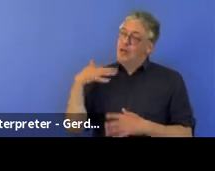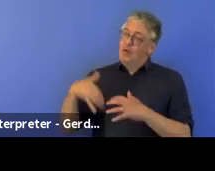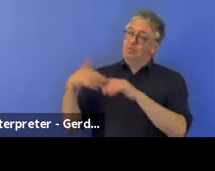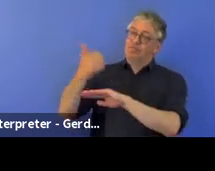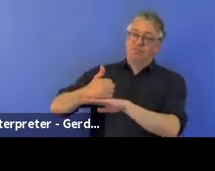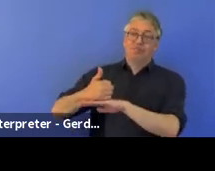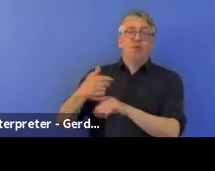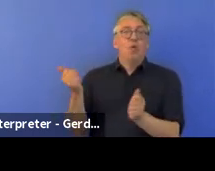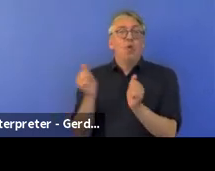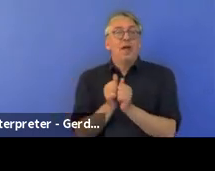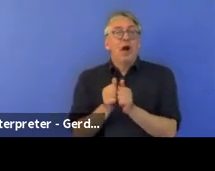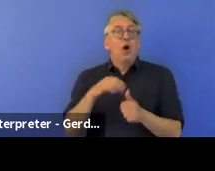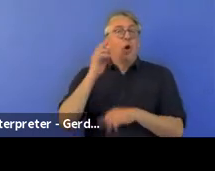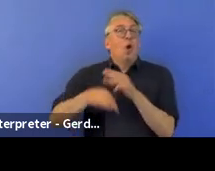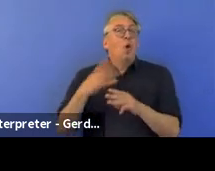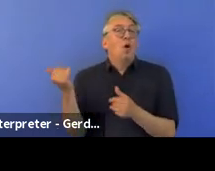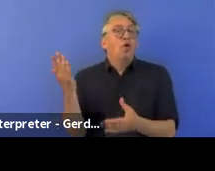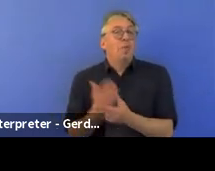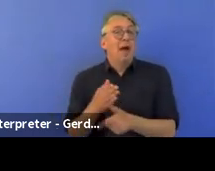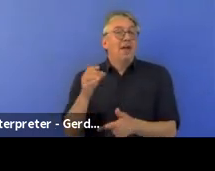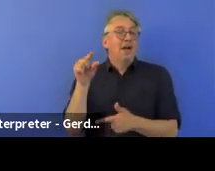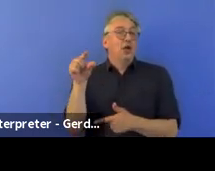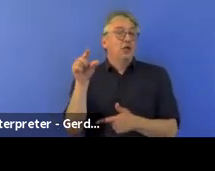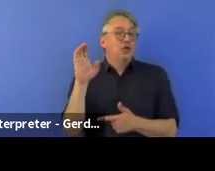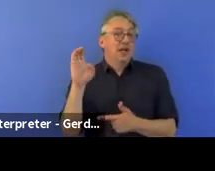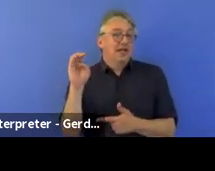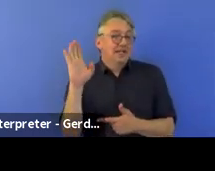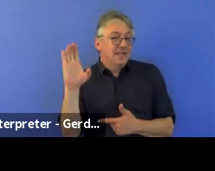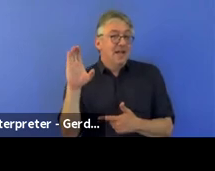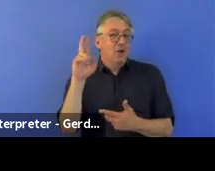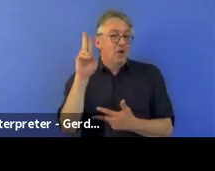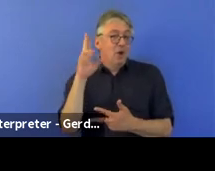I want to thank Leonard Cheshire for convening this